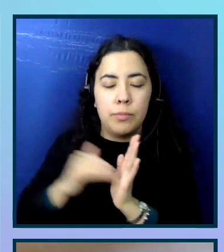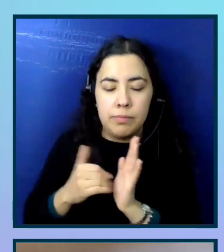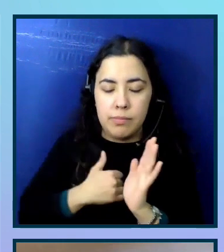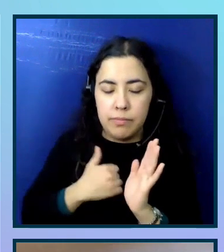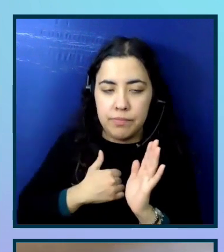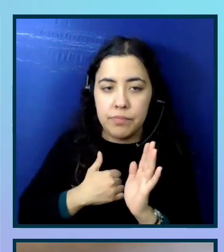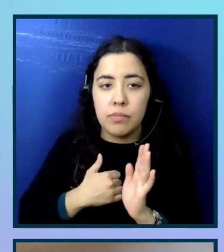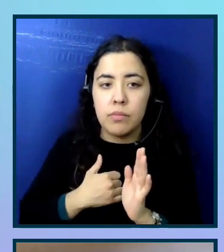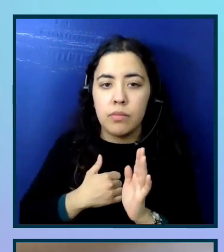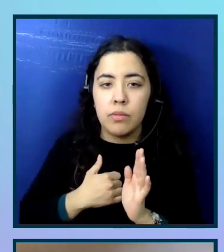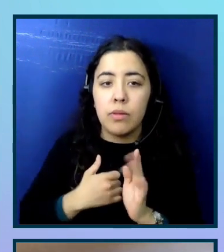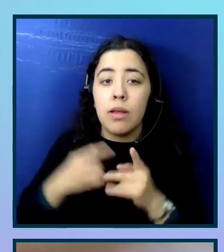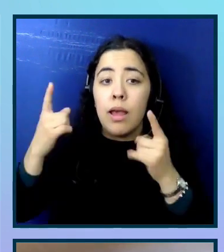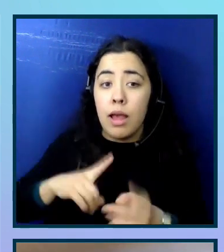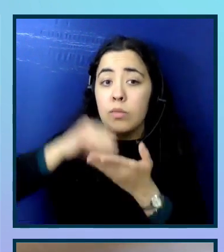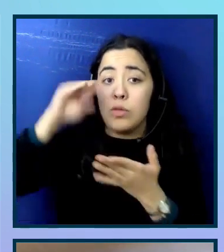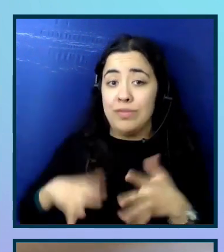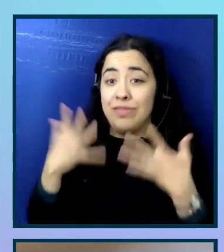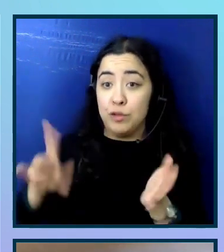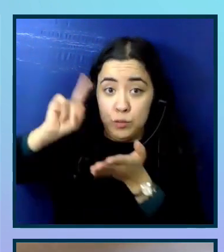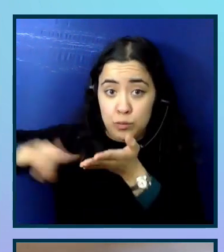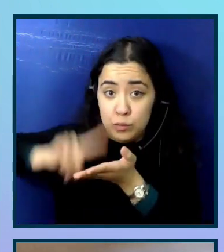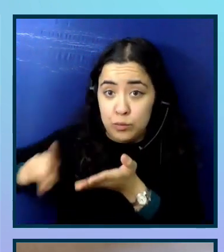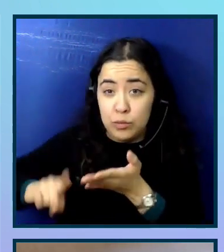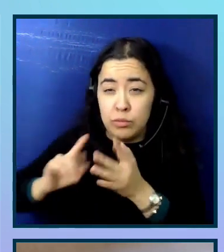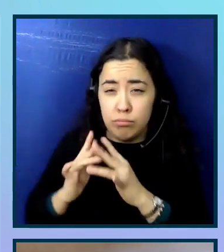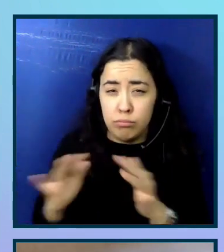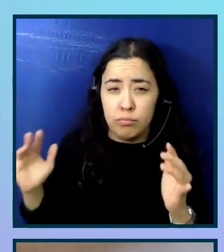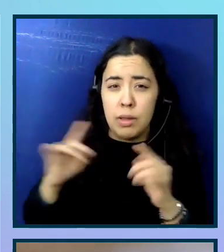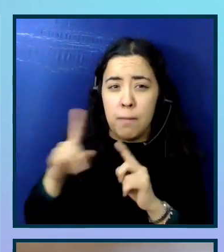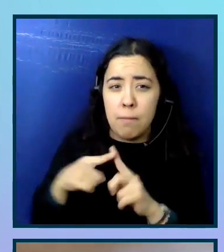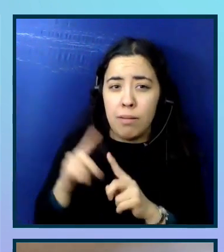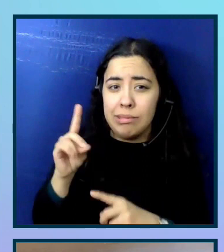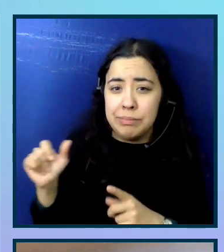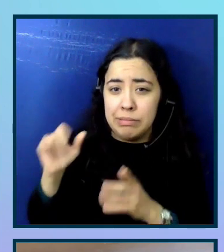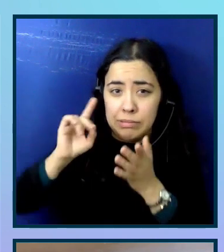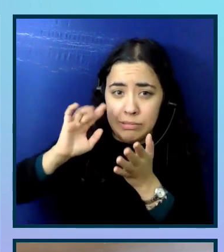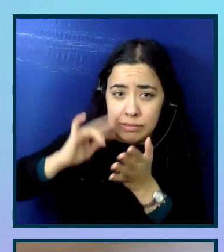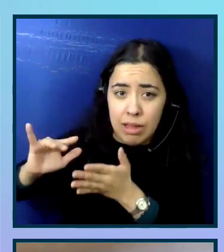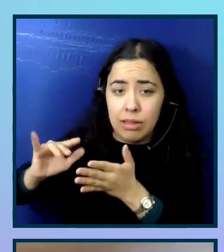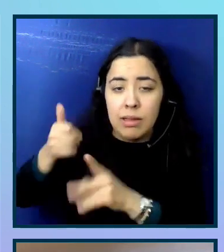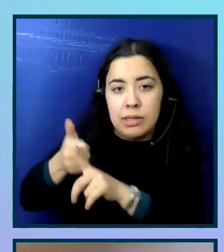Once students finish researching various aspects of disability studies, they examine the differences